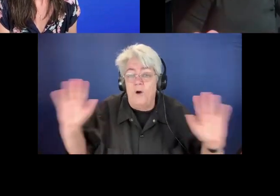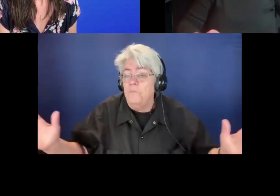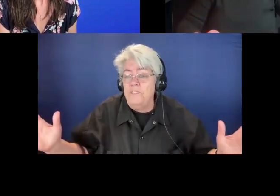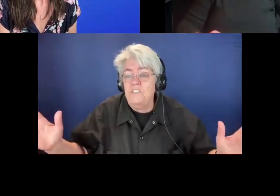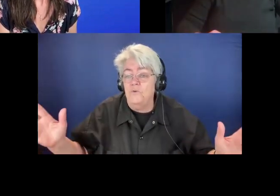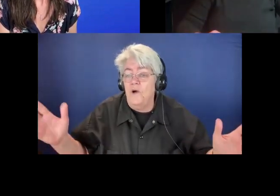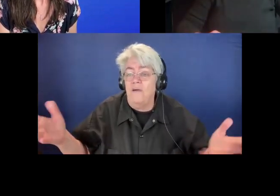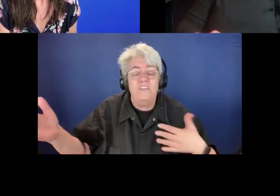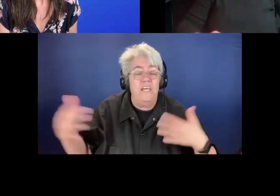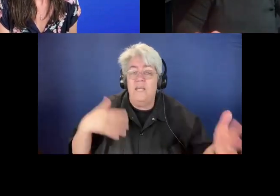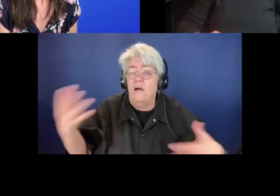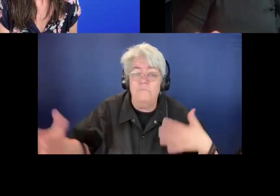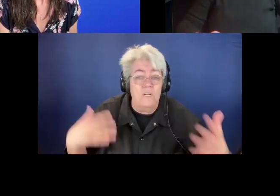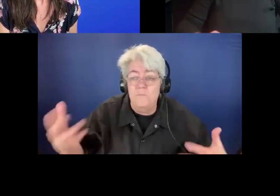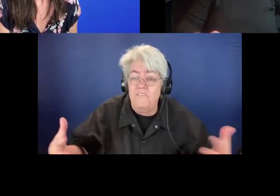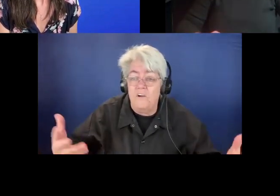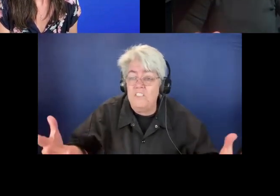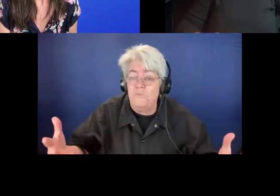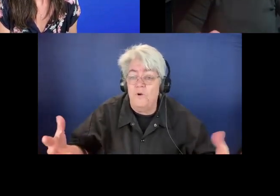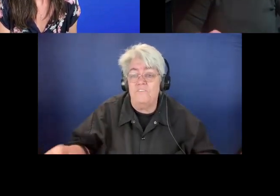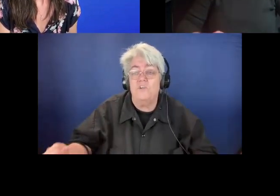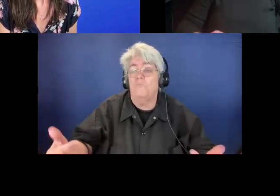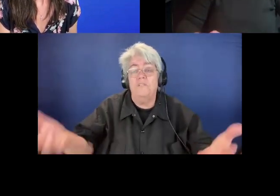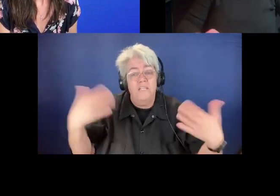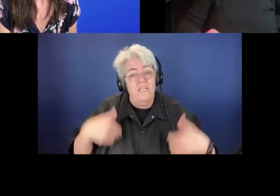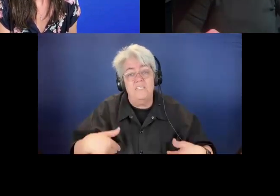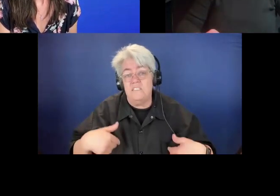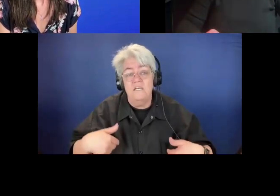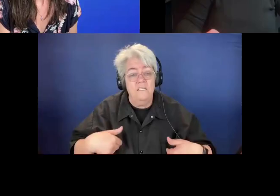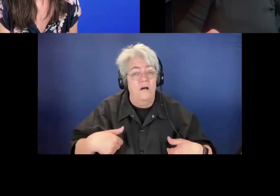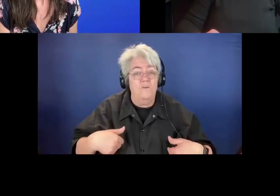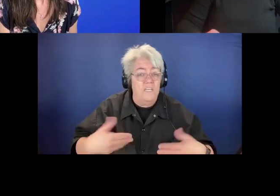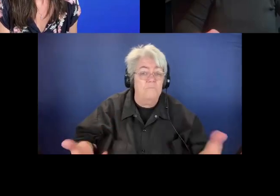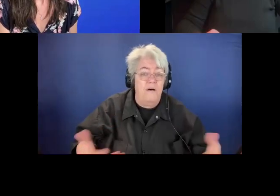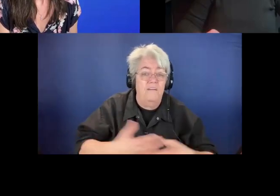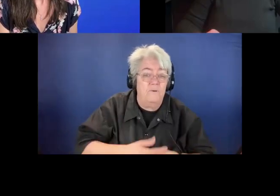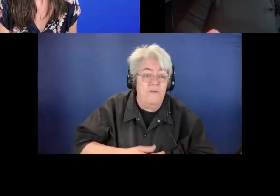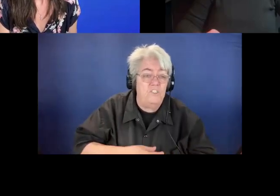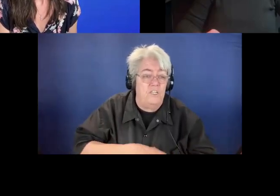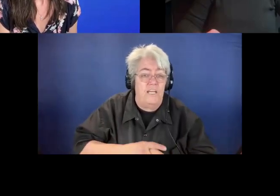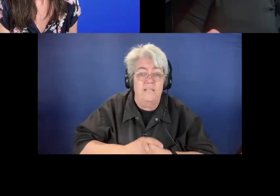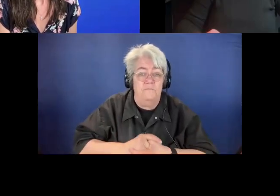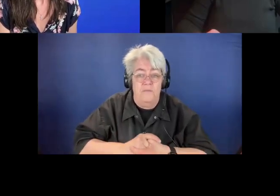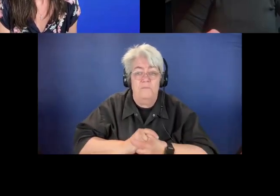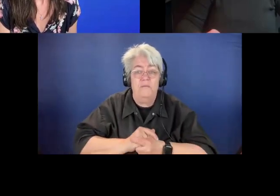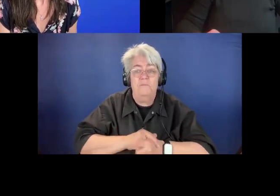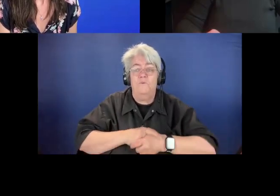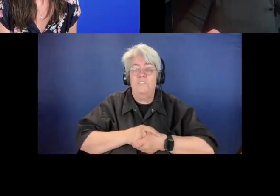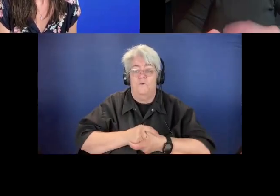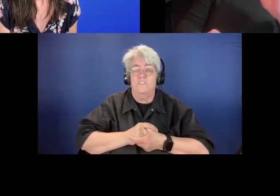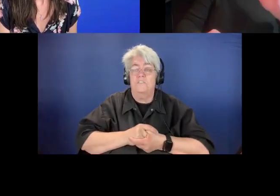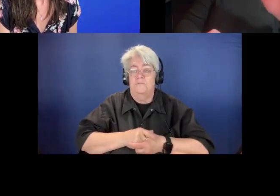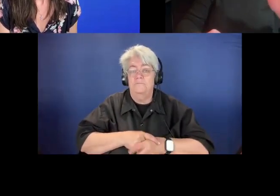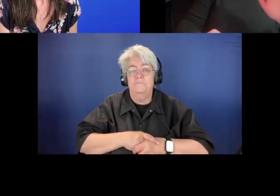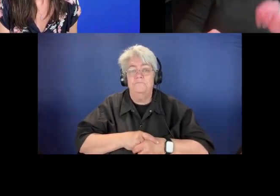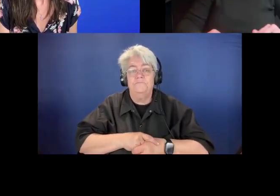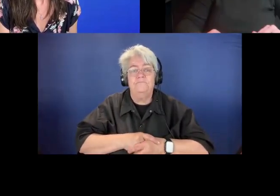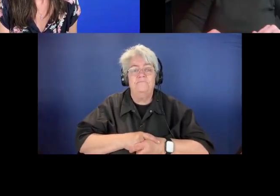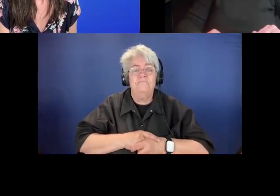I'm open to everything and I'm gonna be very supportive. So please keep my information and make me a resource.